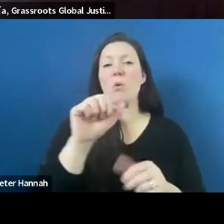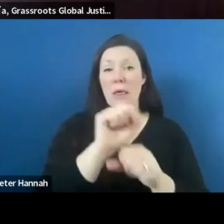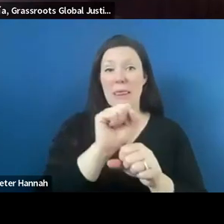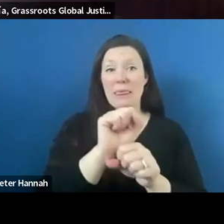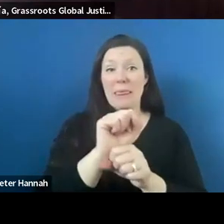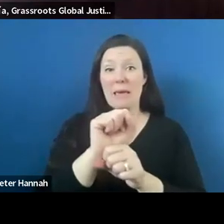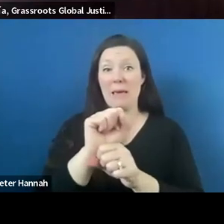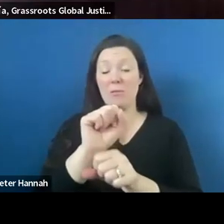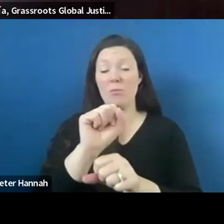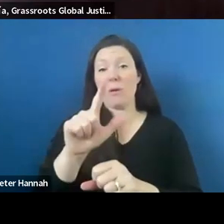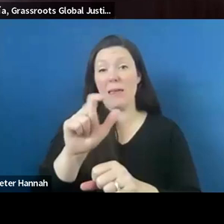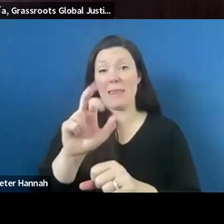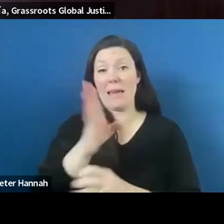And more recently, we've seen